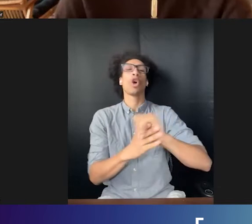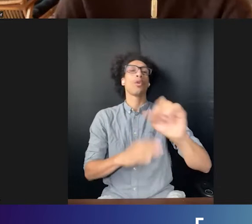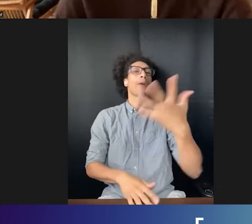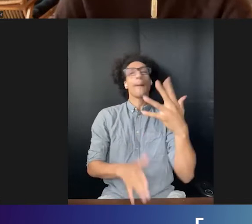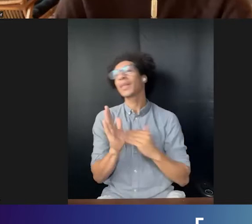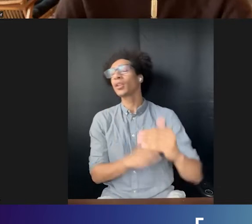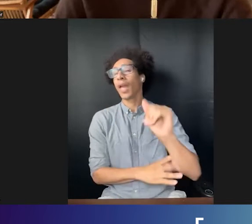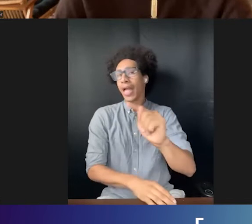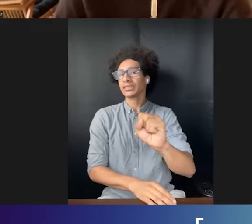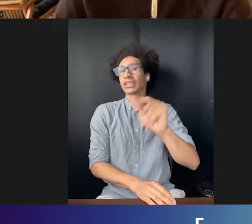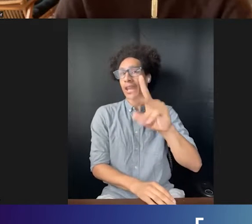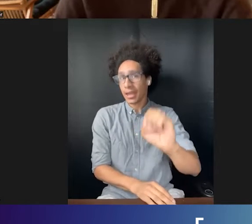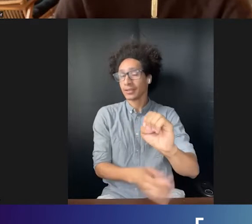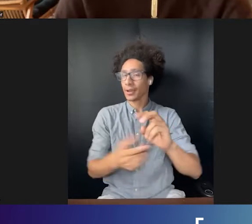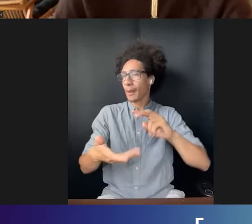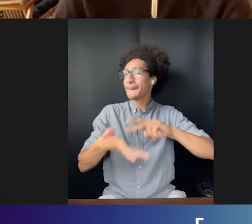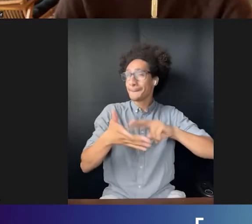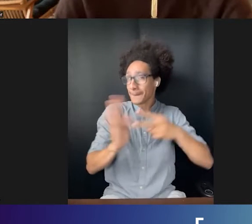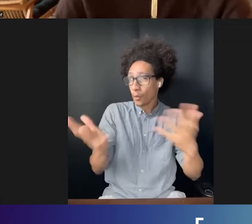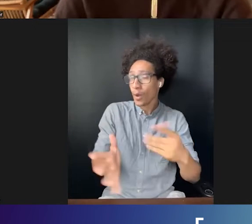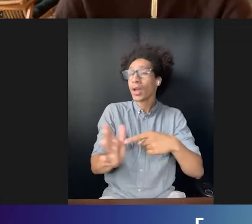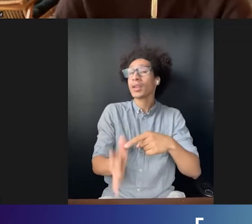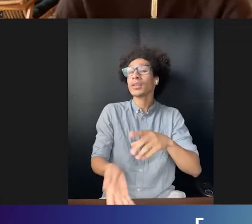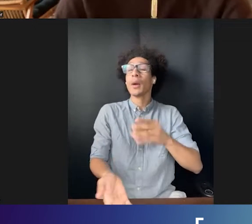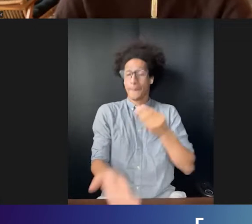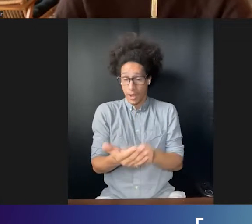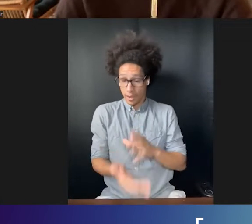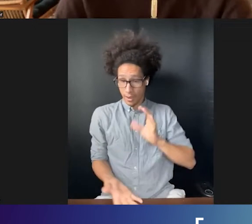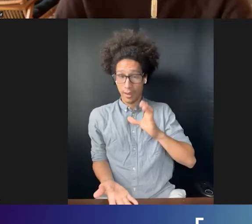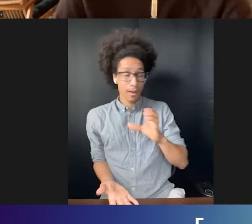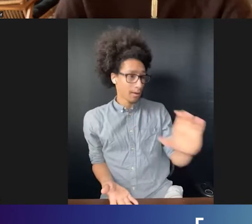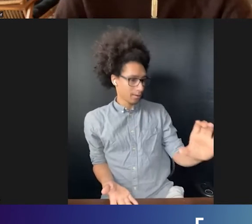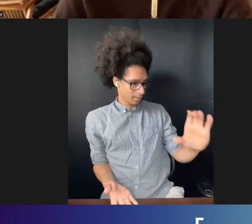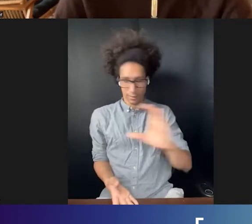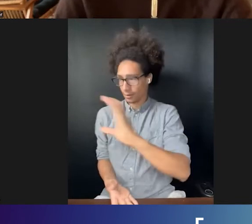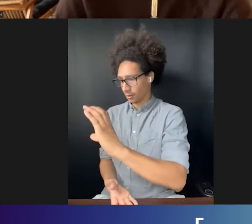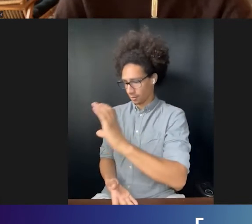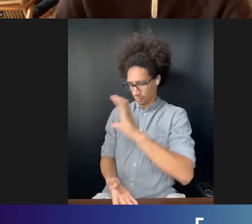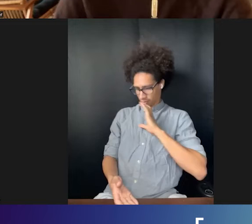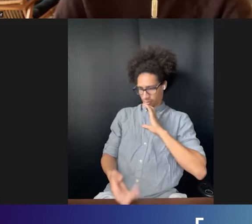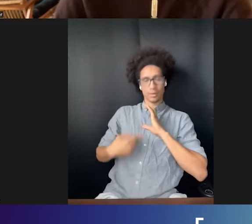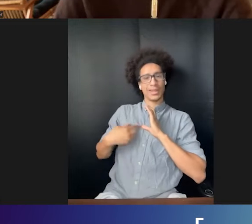what that is is actually an advance on your sales, which is like asking for an advance in your paycheck, that money,